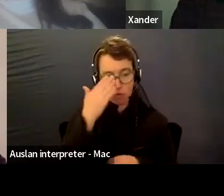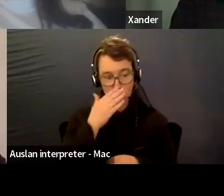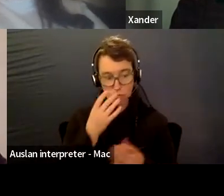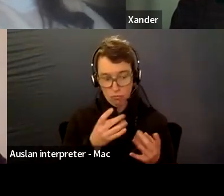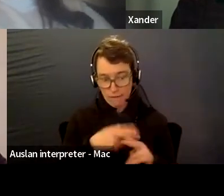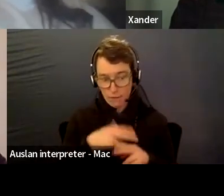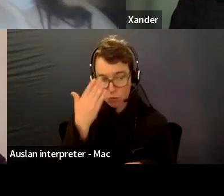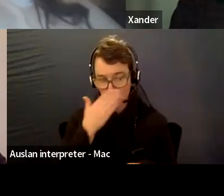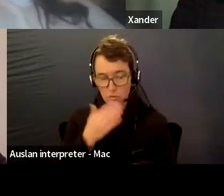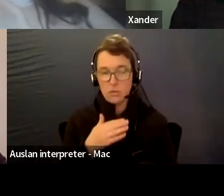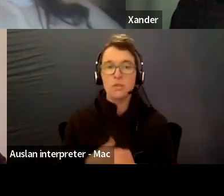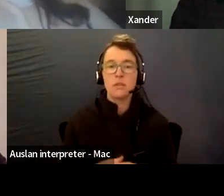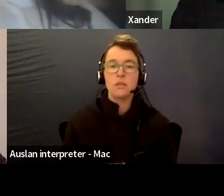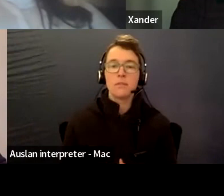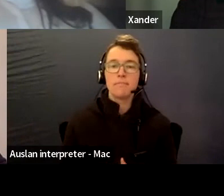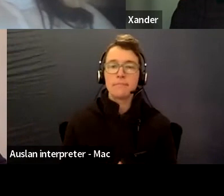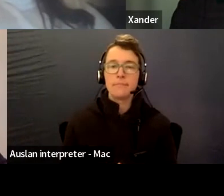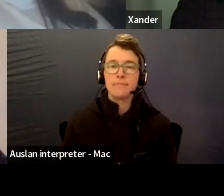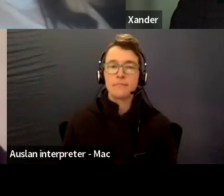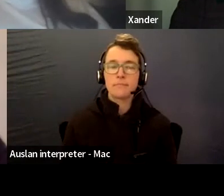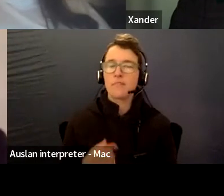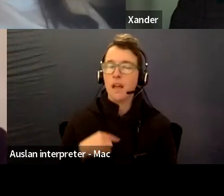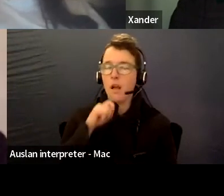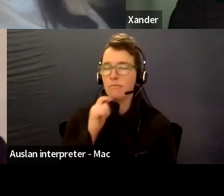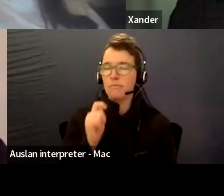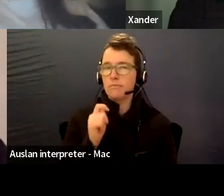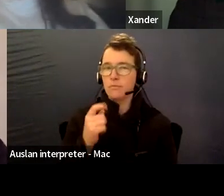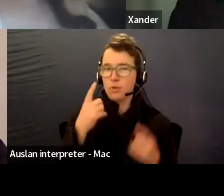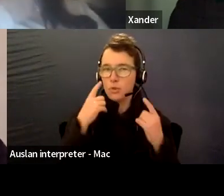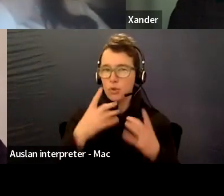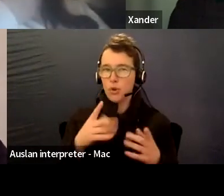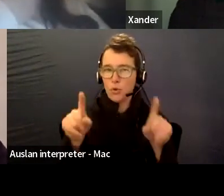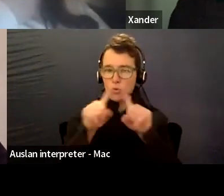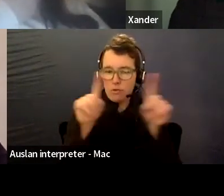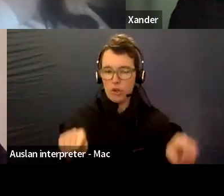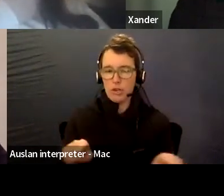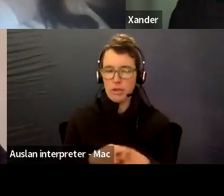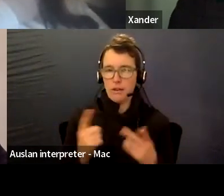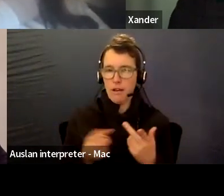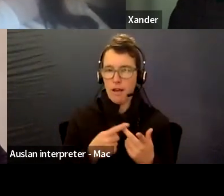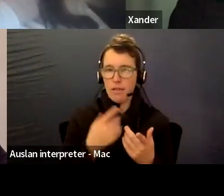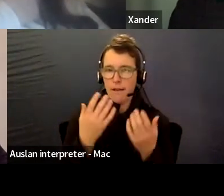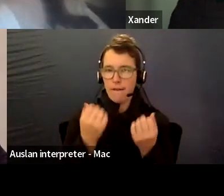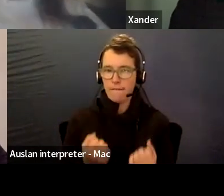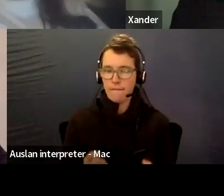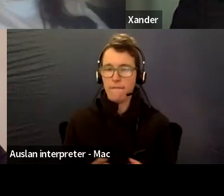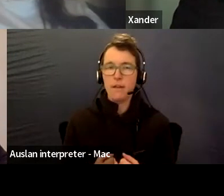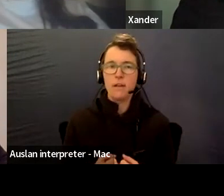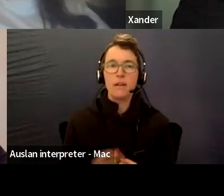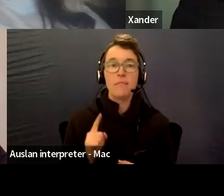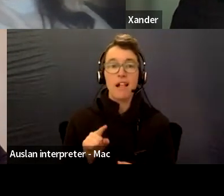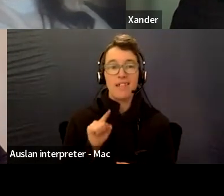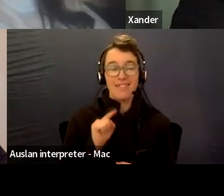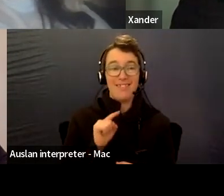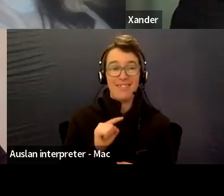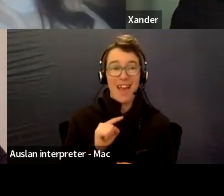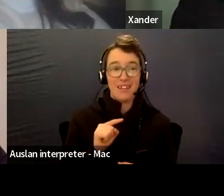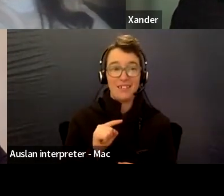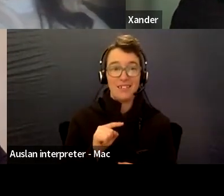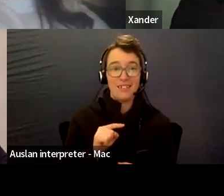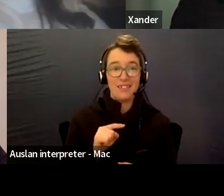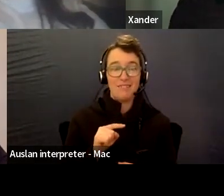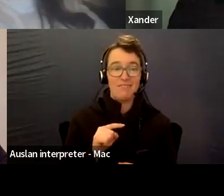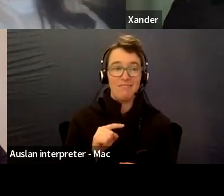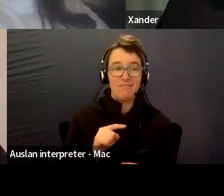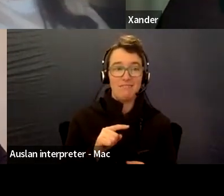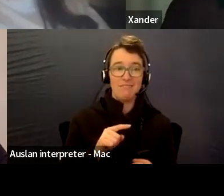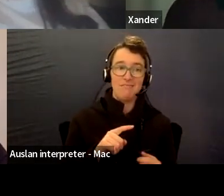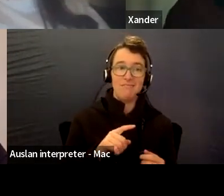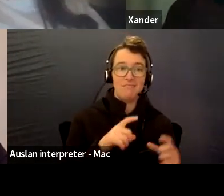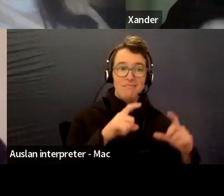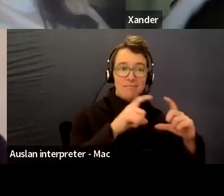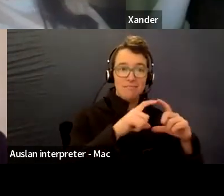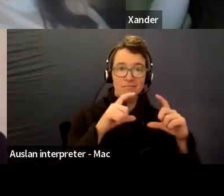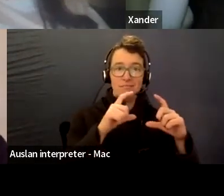I'll show you a little bit in a minute. What else is on that worksheet, but this is the equation that we really want to think about it. Sorry, really want you to think about.